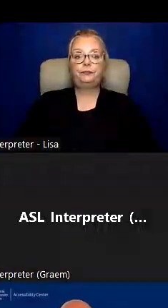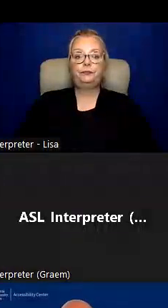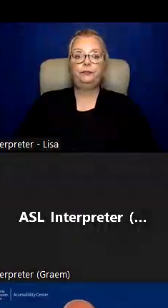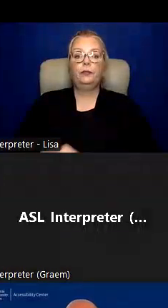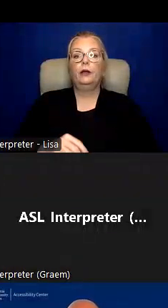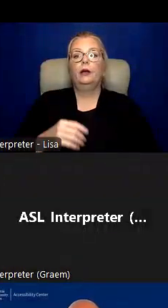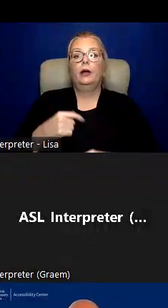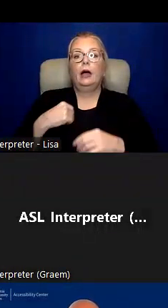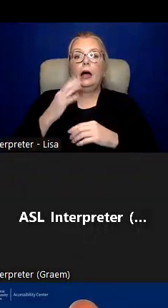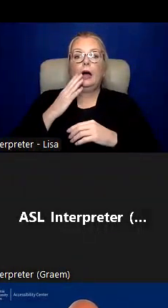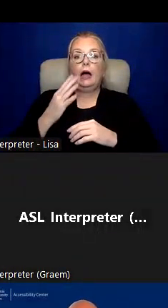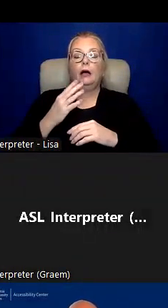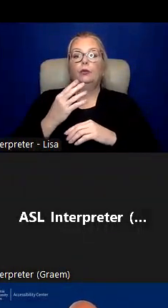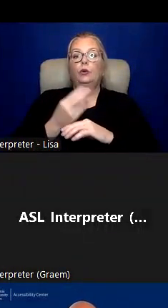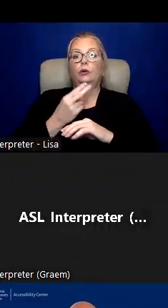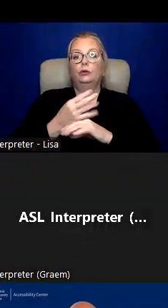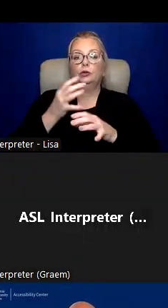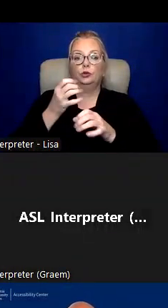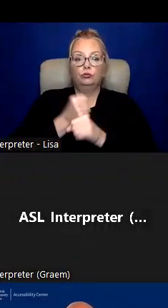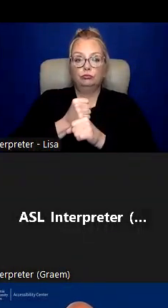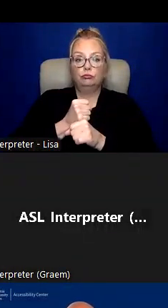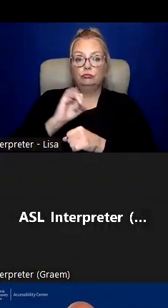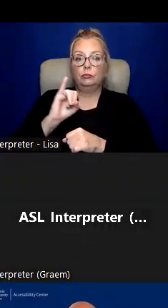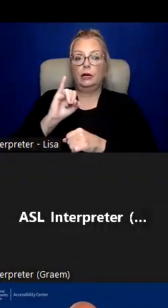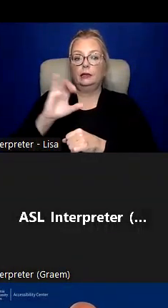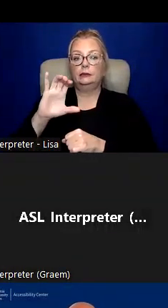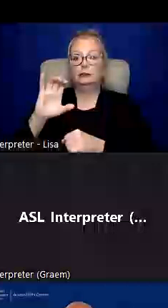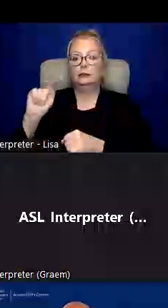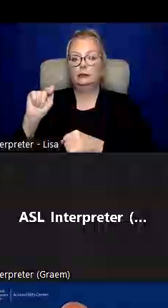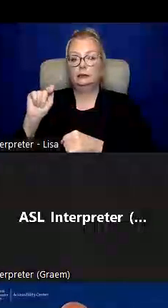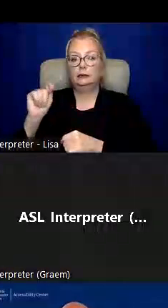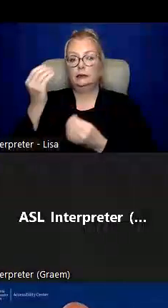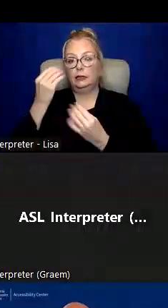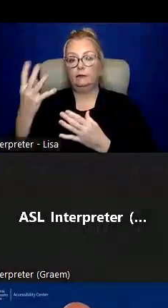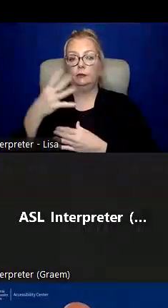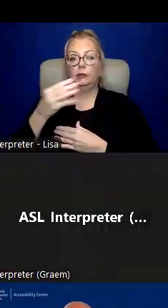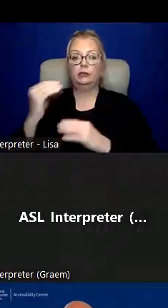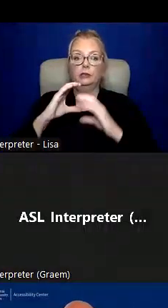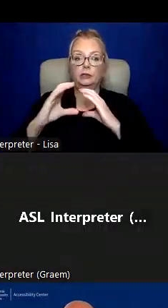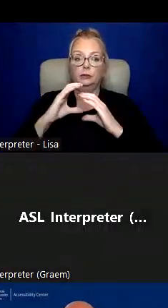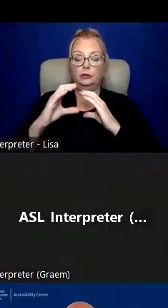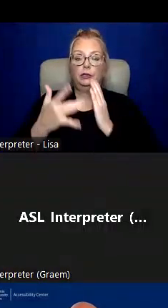ICT, or Information and Communication Technology, throughout this presentation.